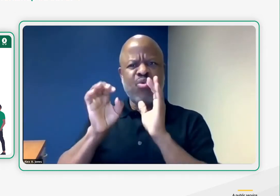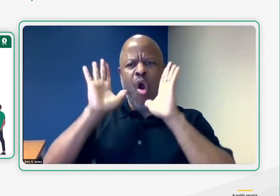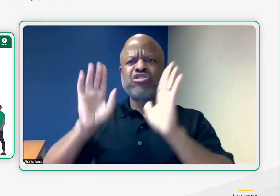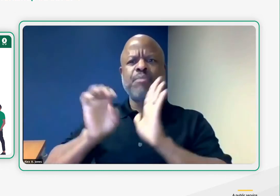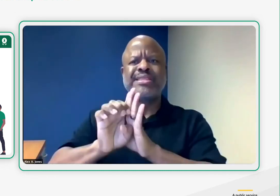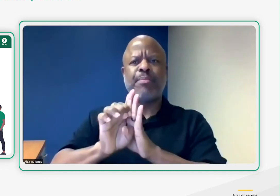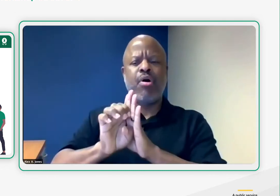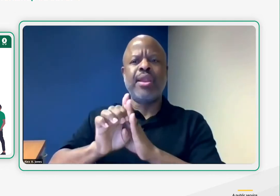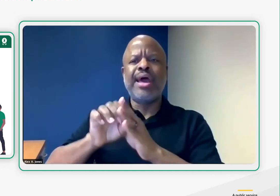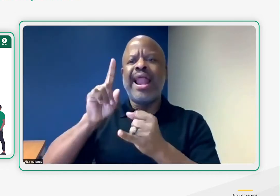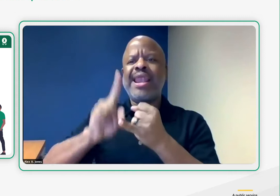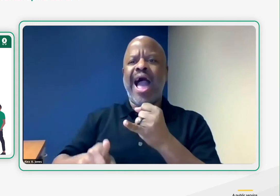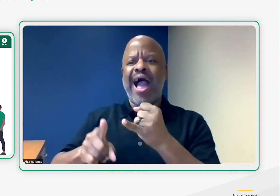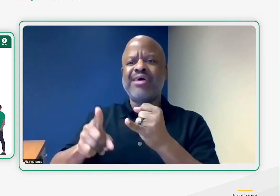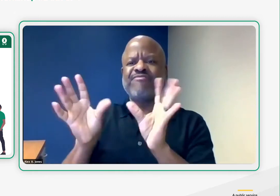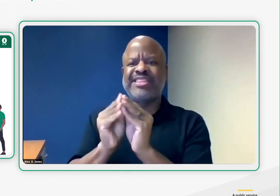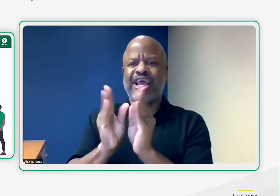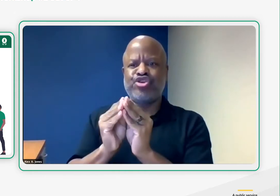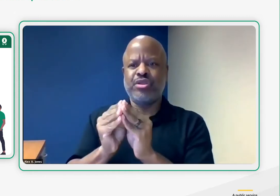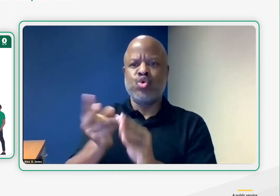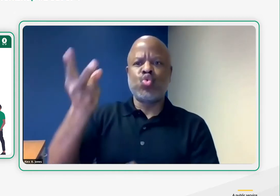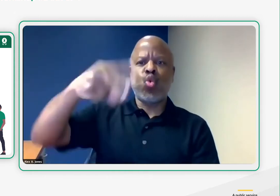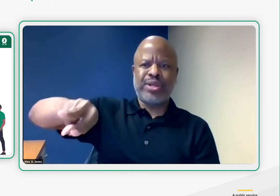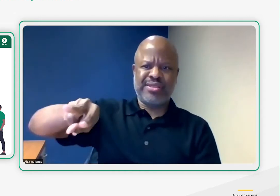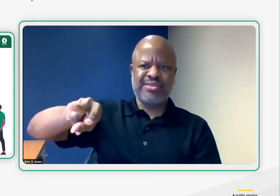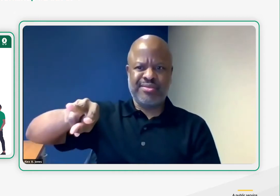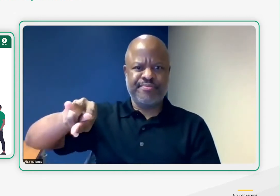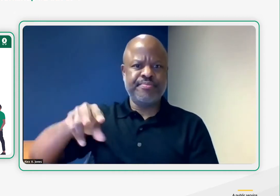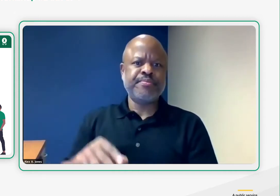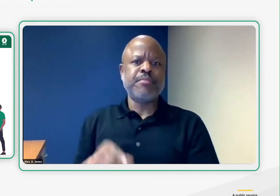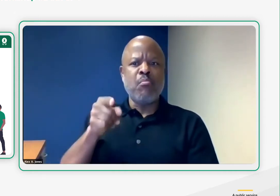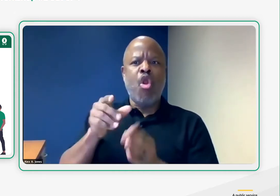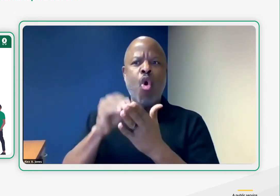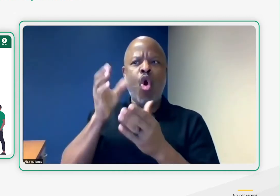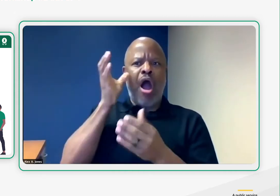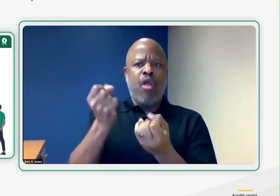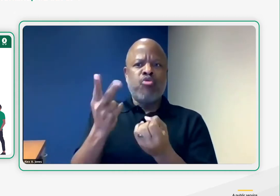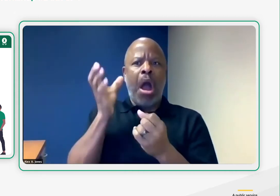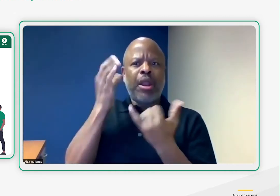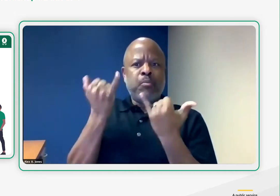I did share an example during the last session, and you will see more about it in an upcoming section tonight.